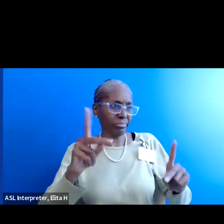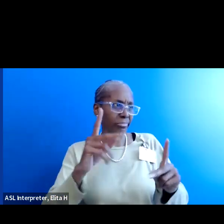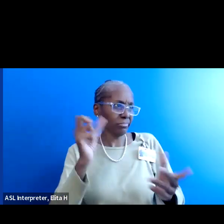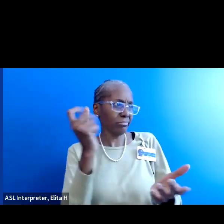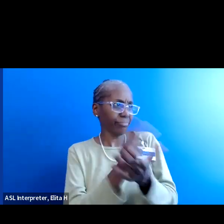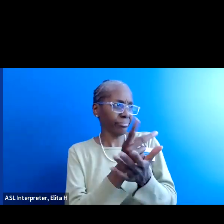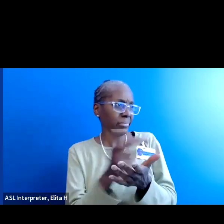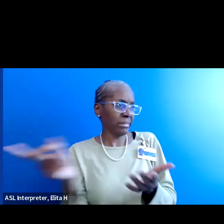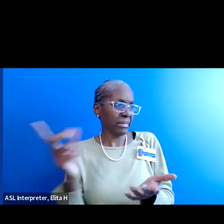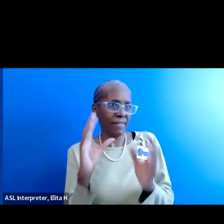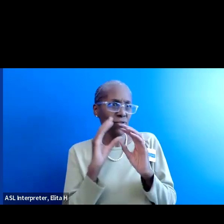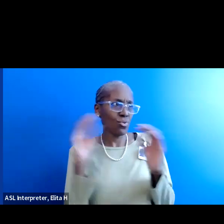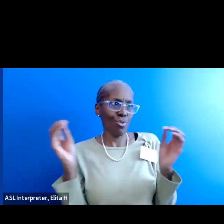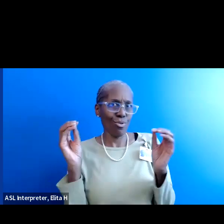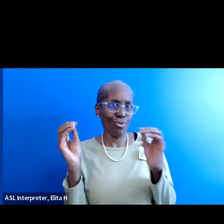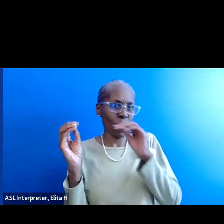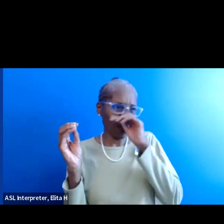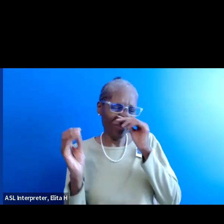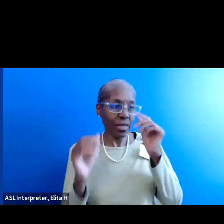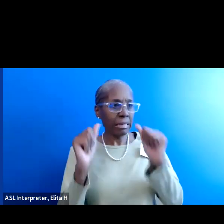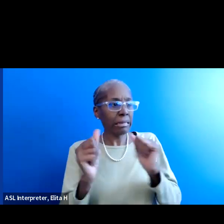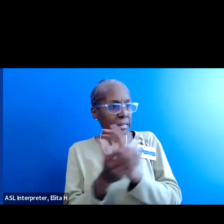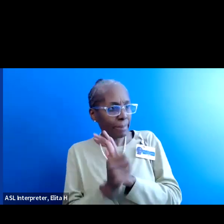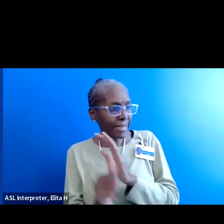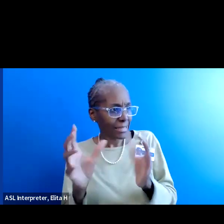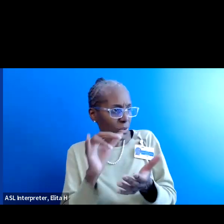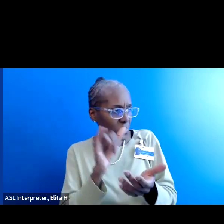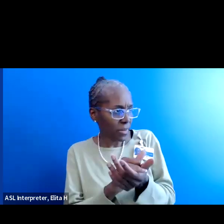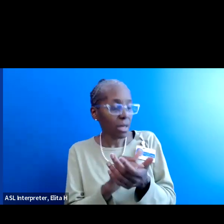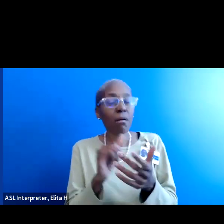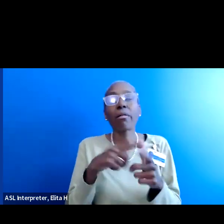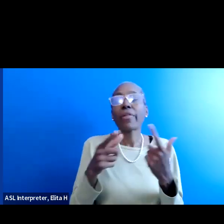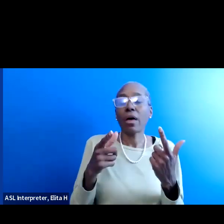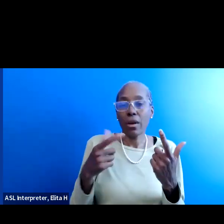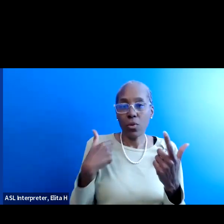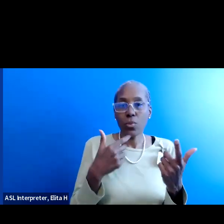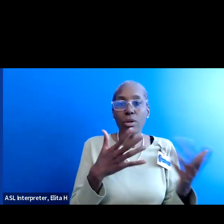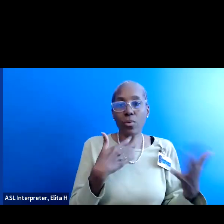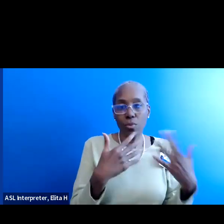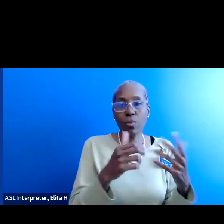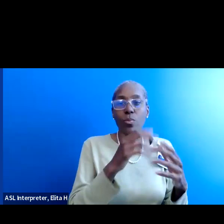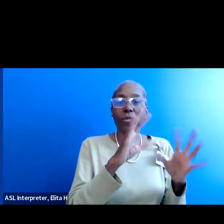They just don't have the capacity to do so. Then we would work with their family member or their legal